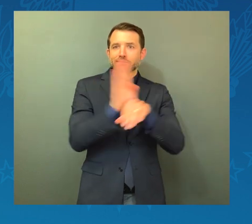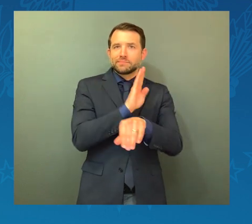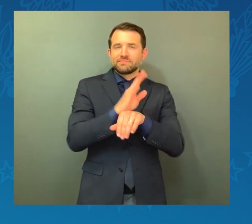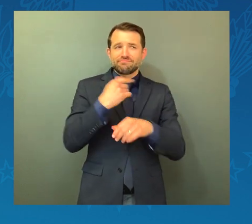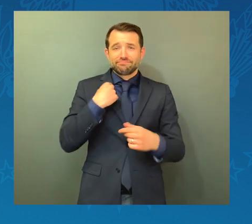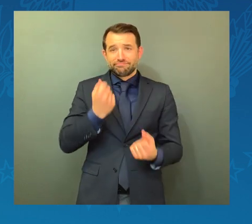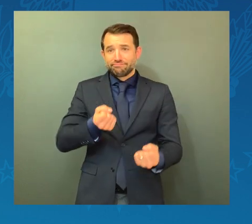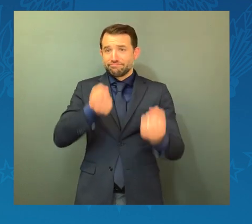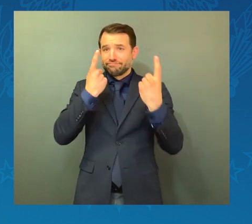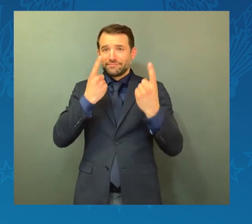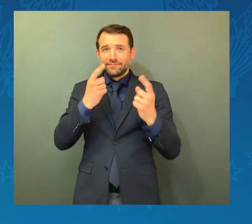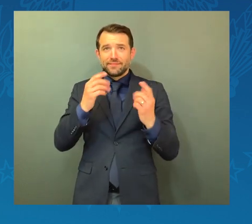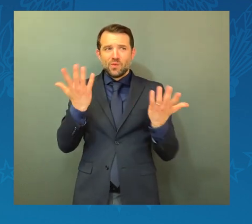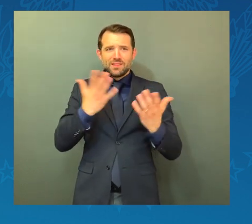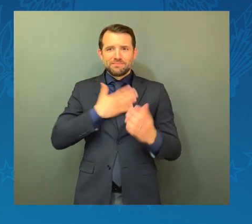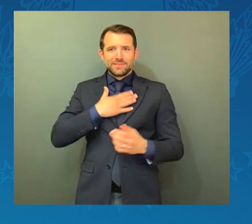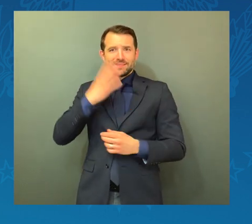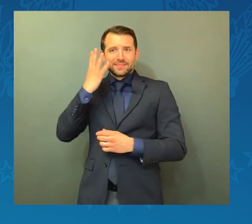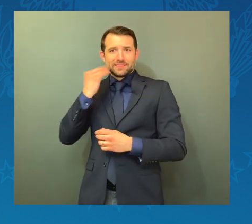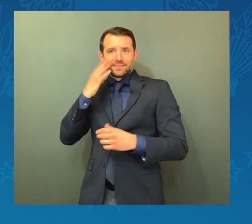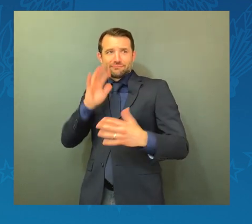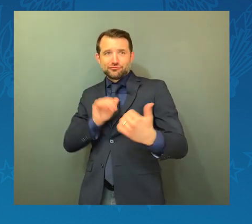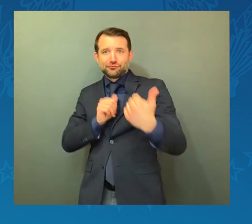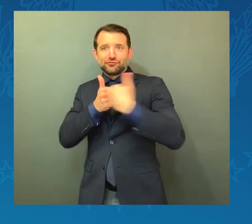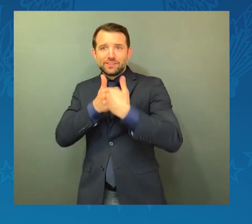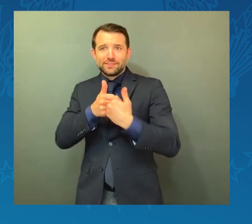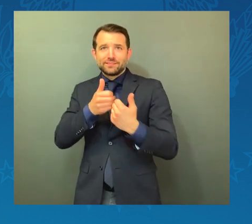to ensure we can succeed and thrive.